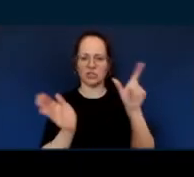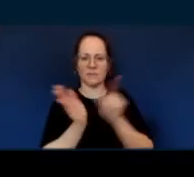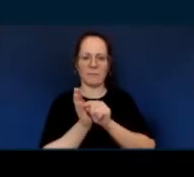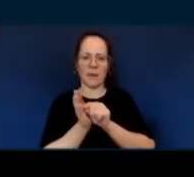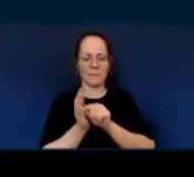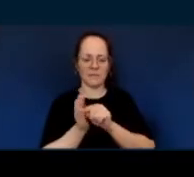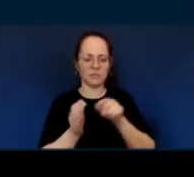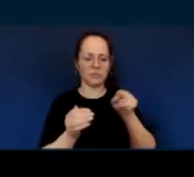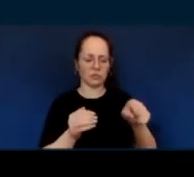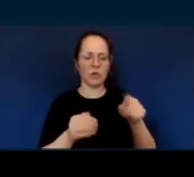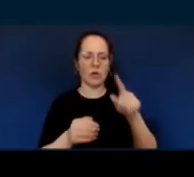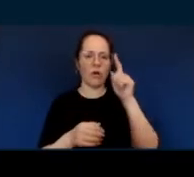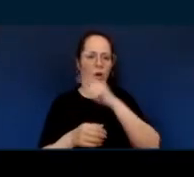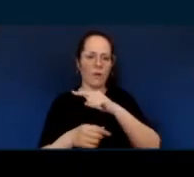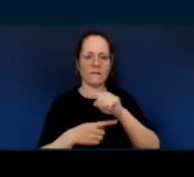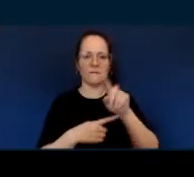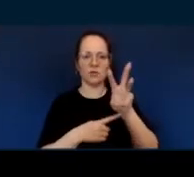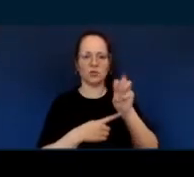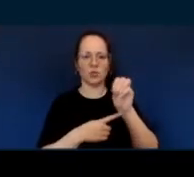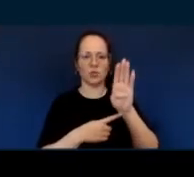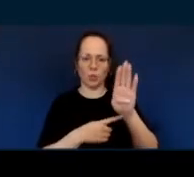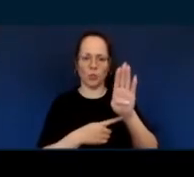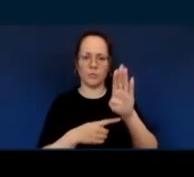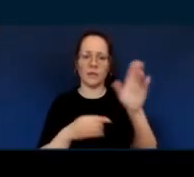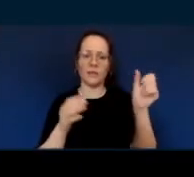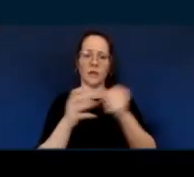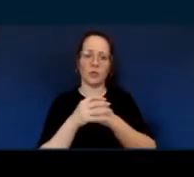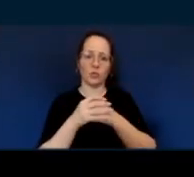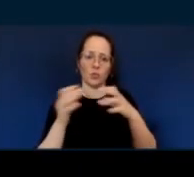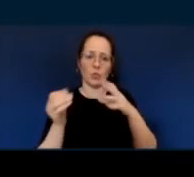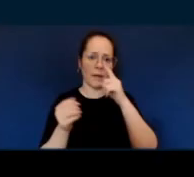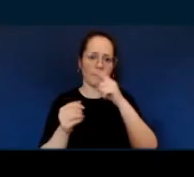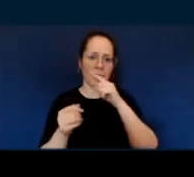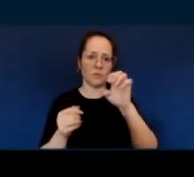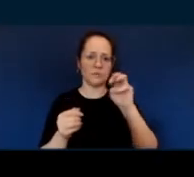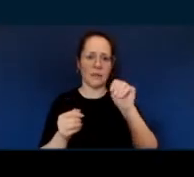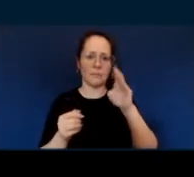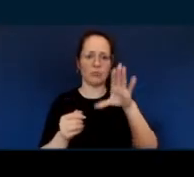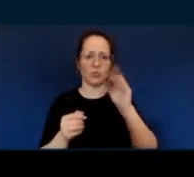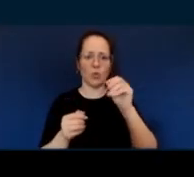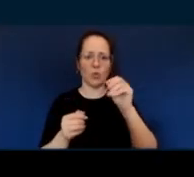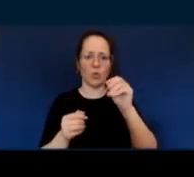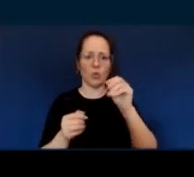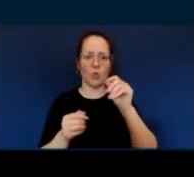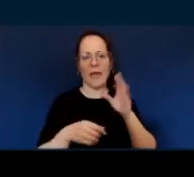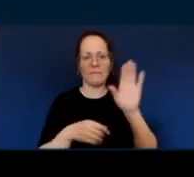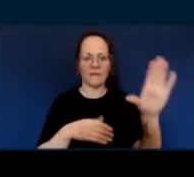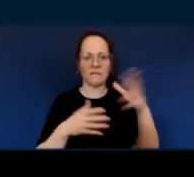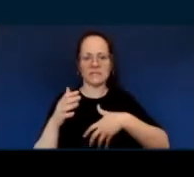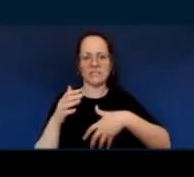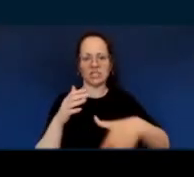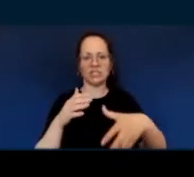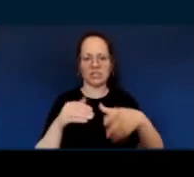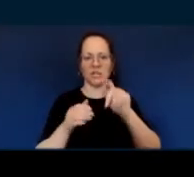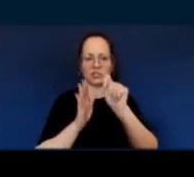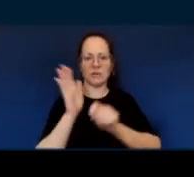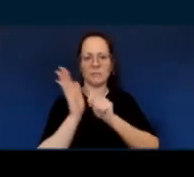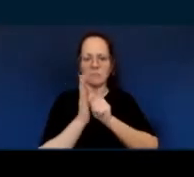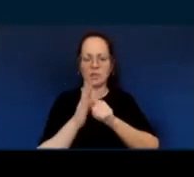AN ARTIFICIAL WOMB GROWING A MOUSE EMBRYO FOR HALF OF ITS NATURAL GUESTATION PERIOD COMPLETE WITH BEATING HEART